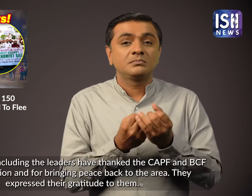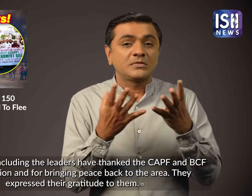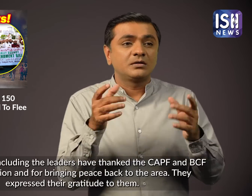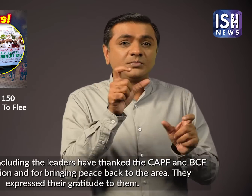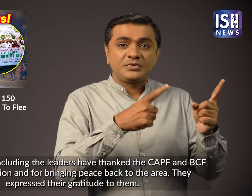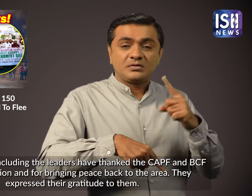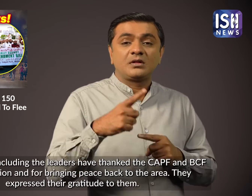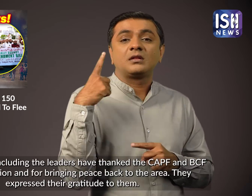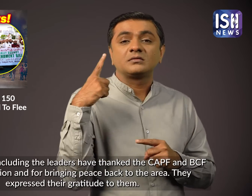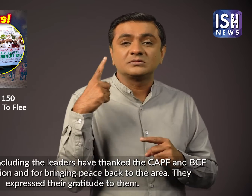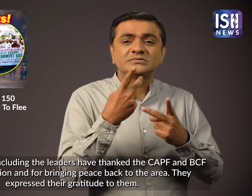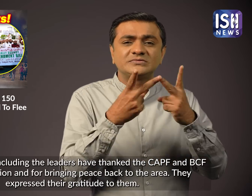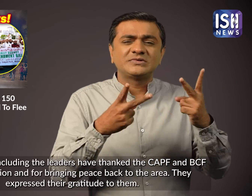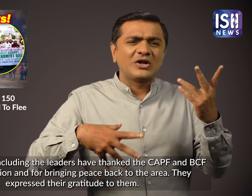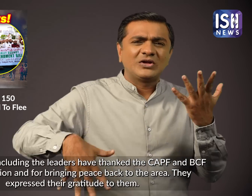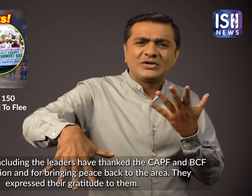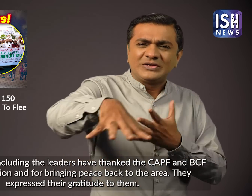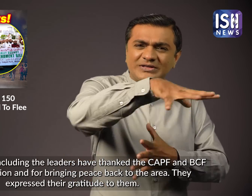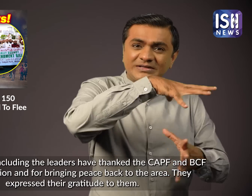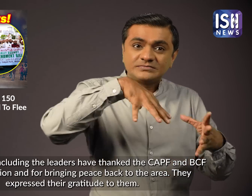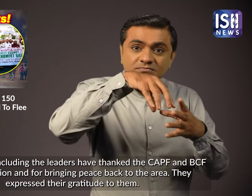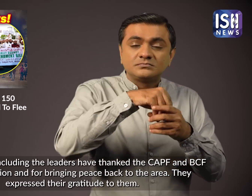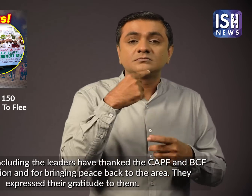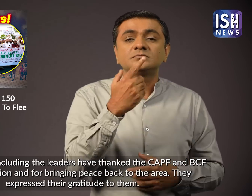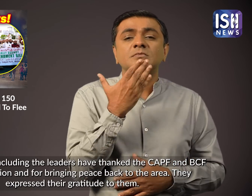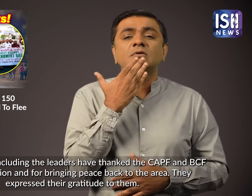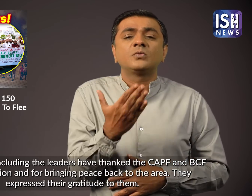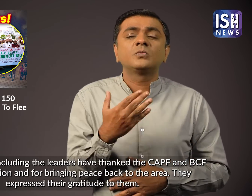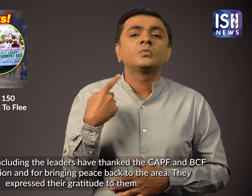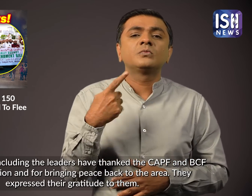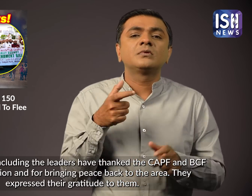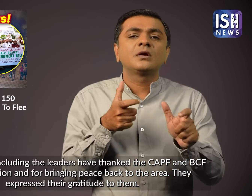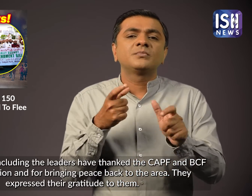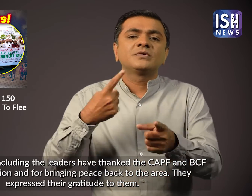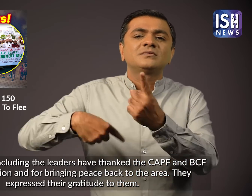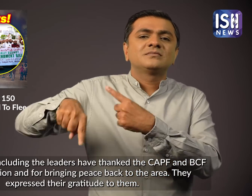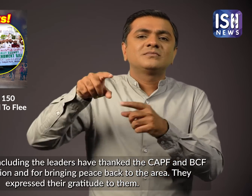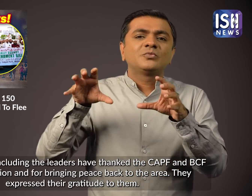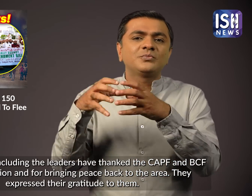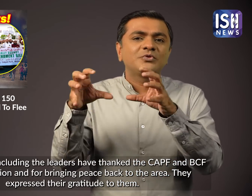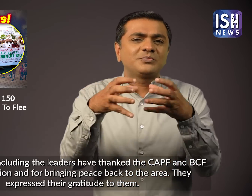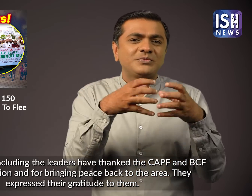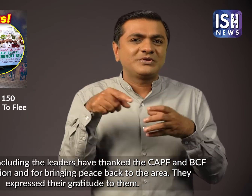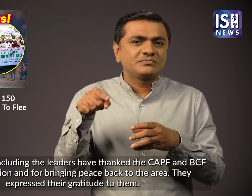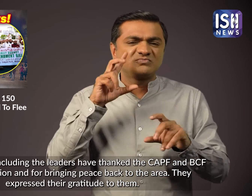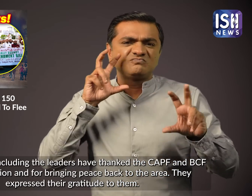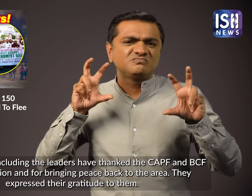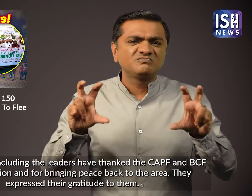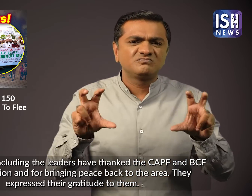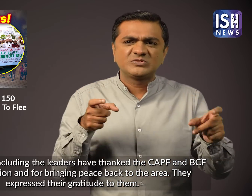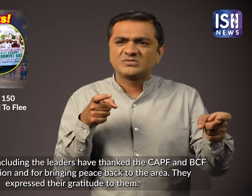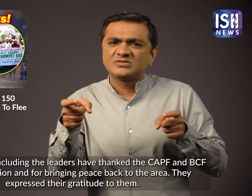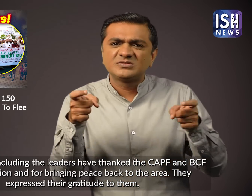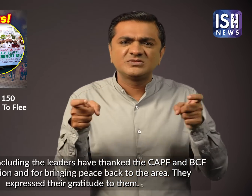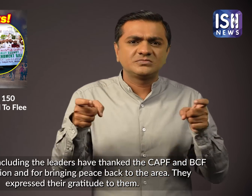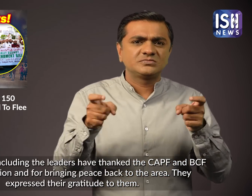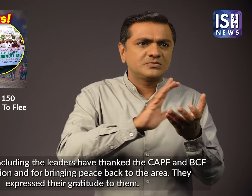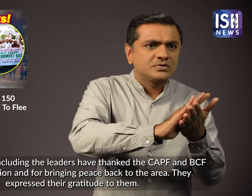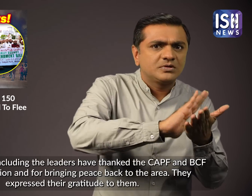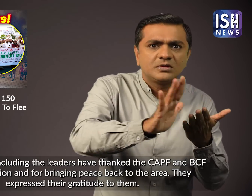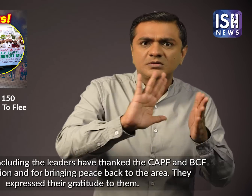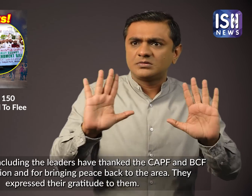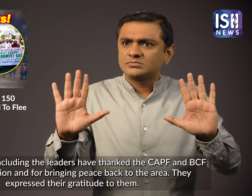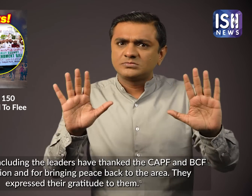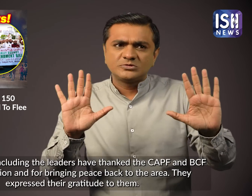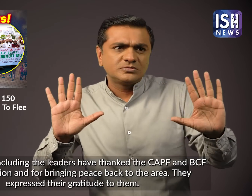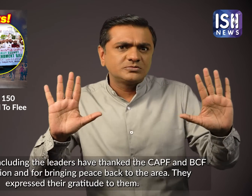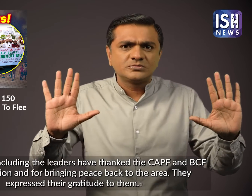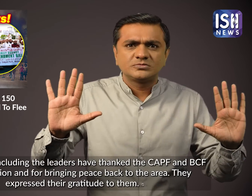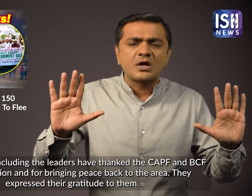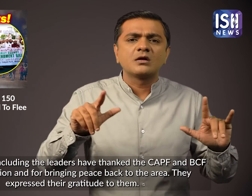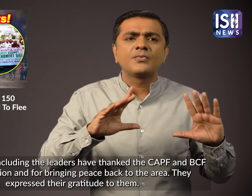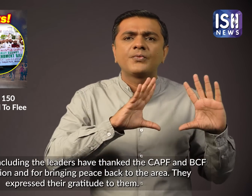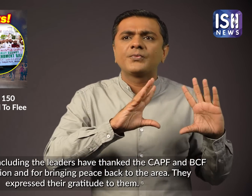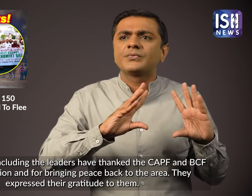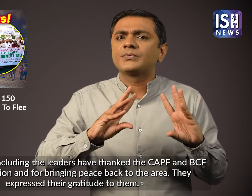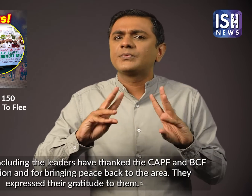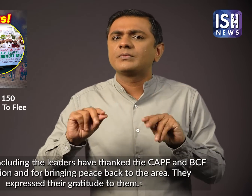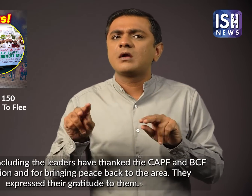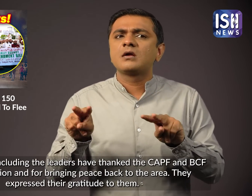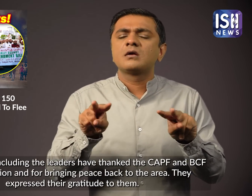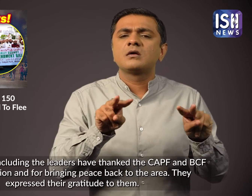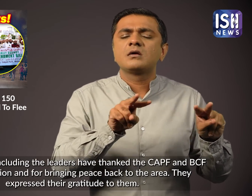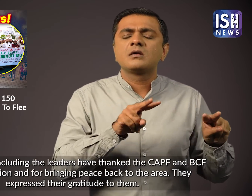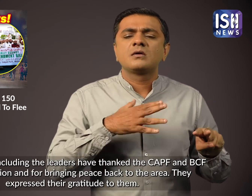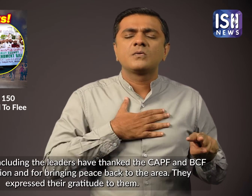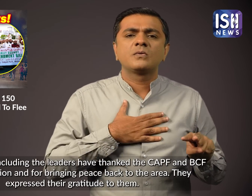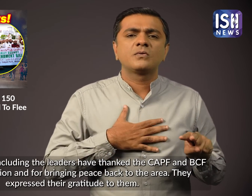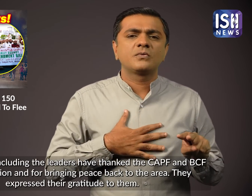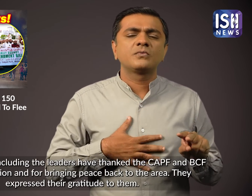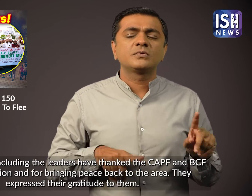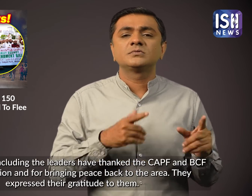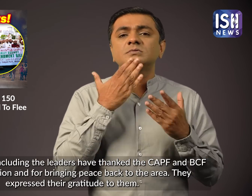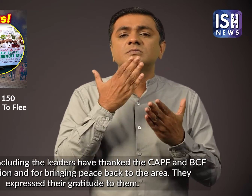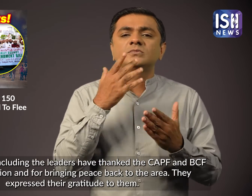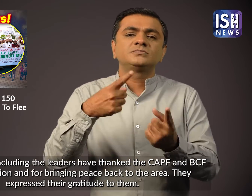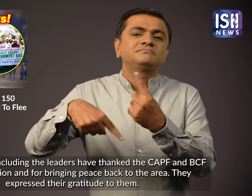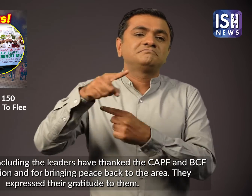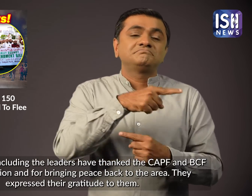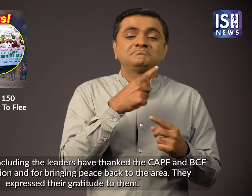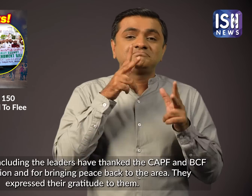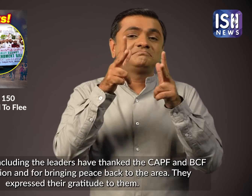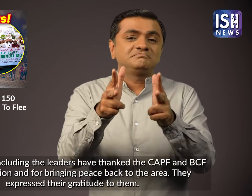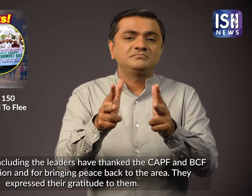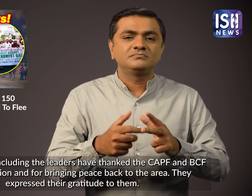Many people, including the leaders have thanked the CAPF and BCF for their action and for bringing peace back to the area. They expressed their gratitude to them.